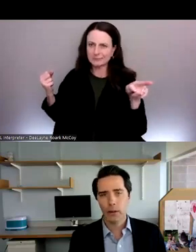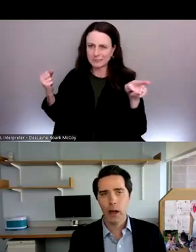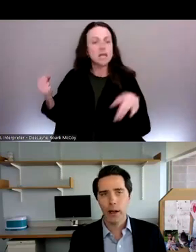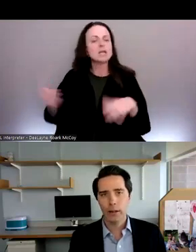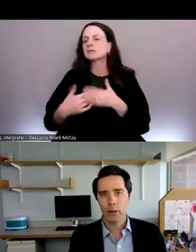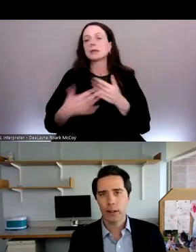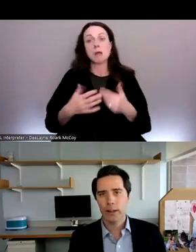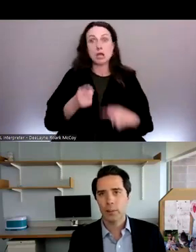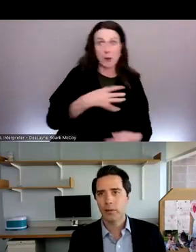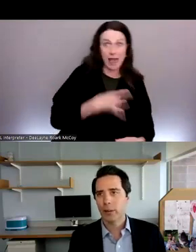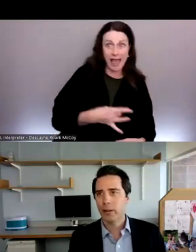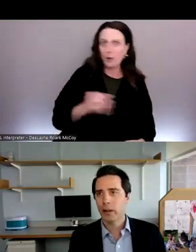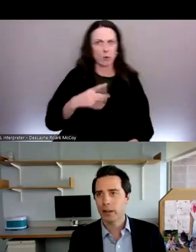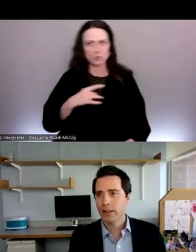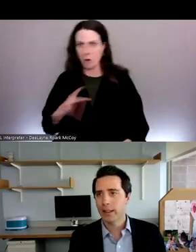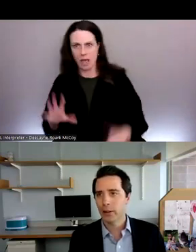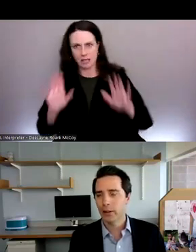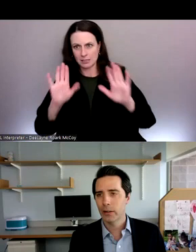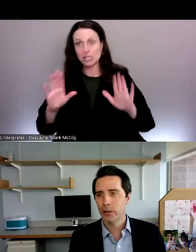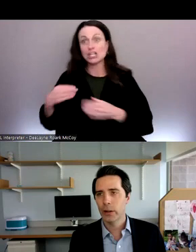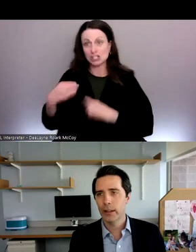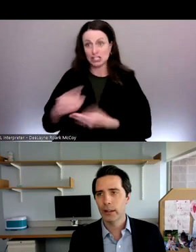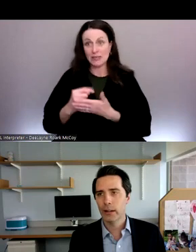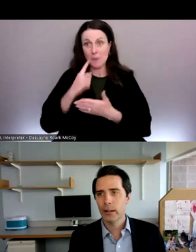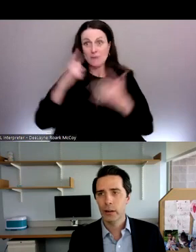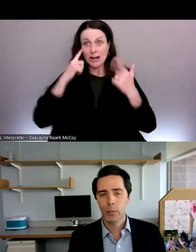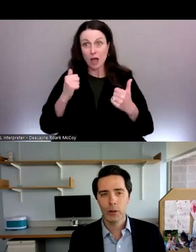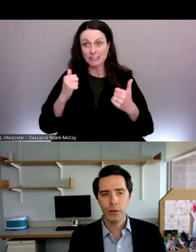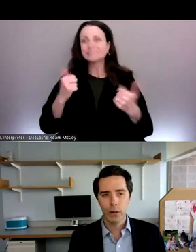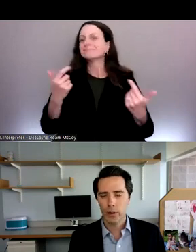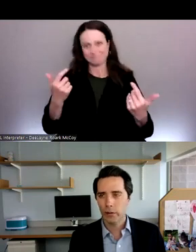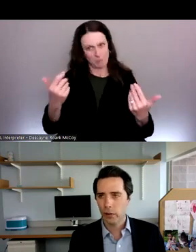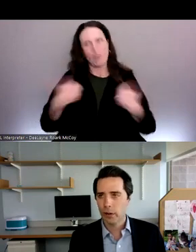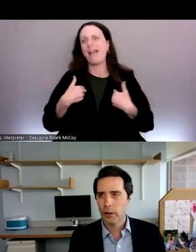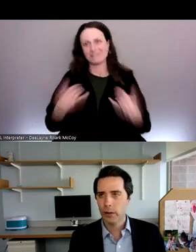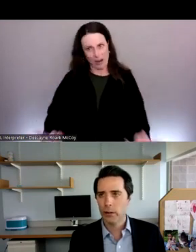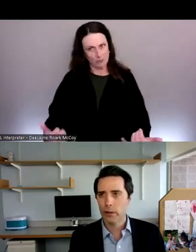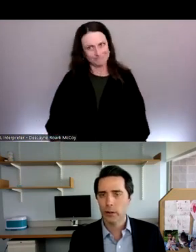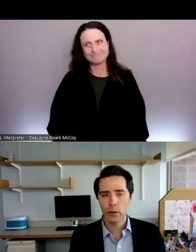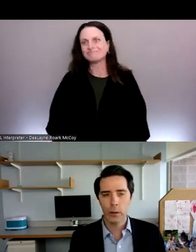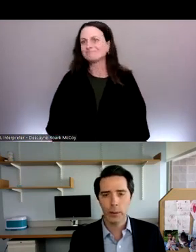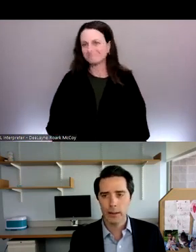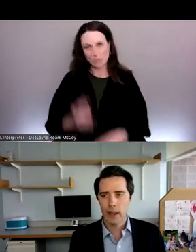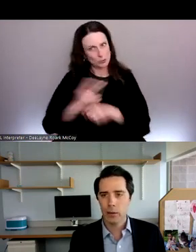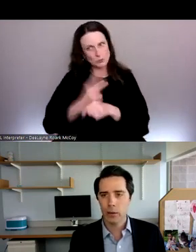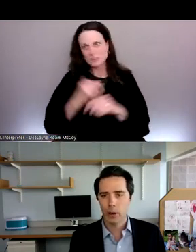it or not gene therapy for hearing loss is here so I think most of you have